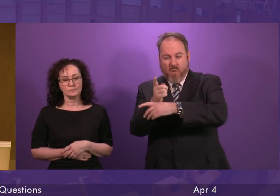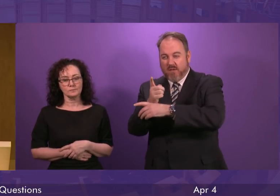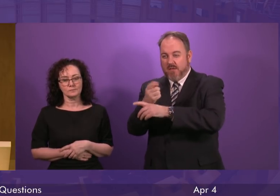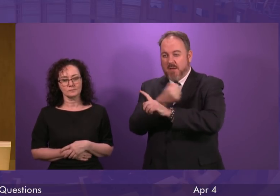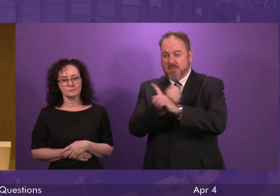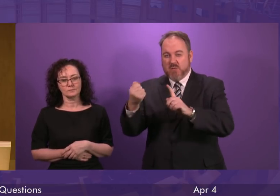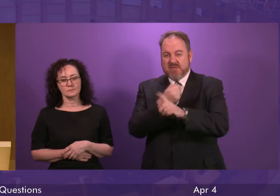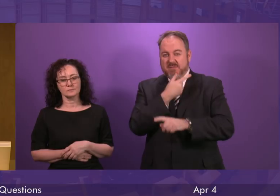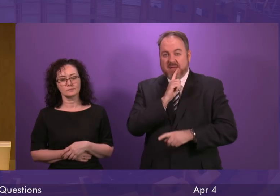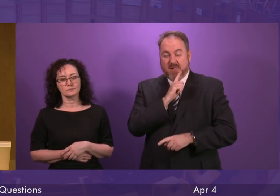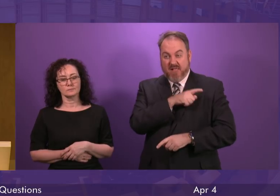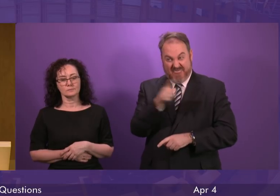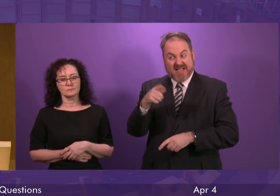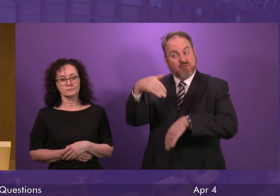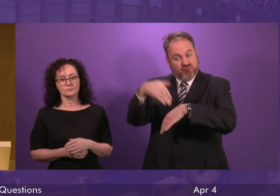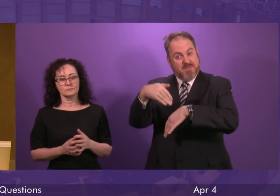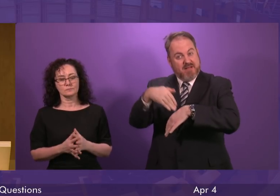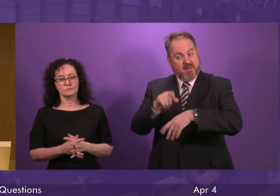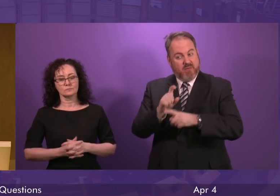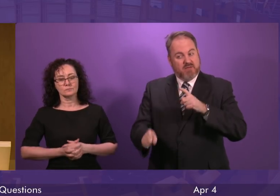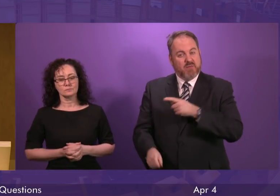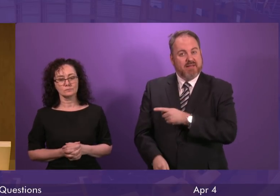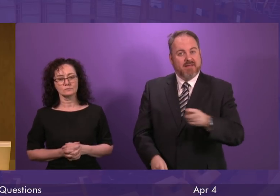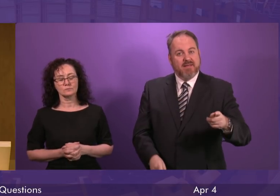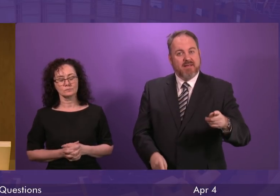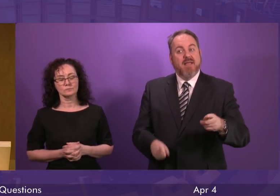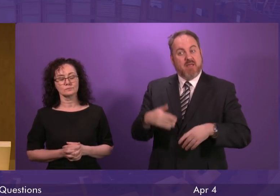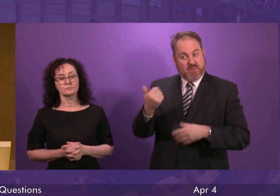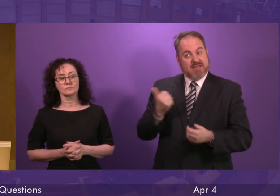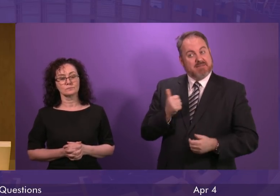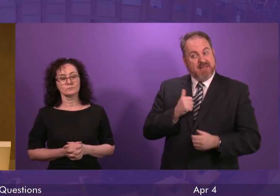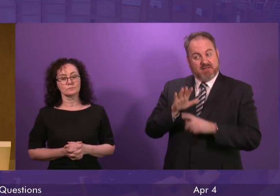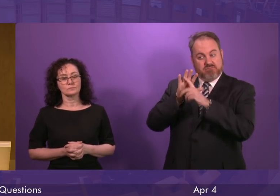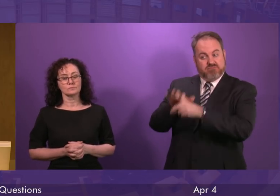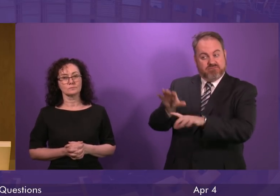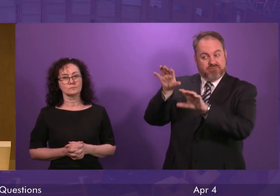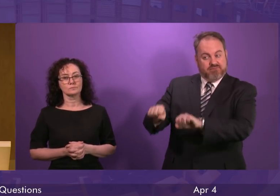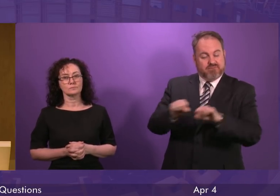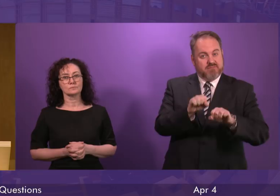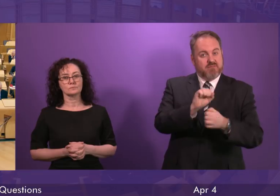of domestic abuse are criminal and that perpetrators should expect to face the full consequences of their abusive behaviour?